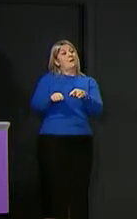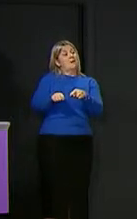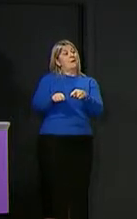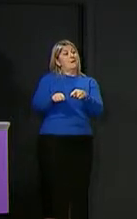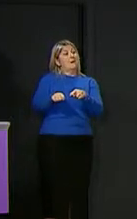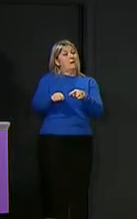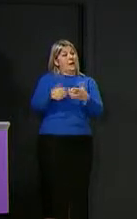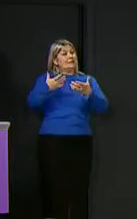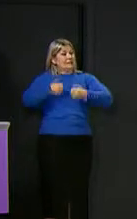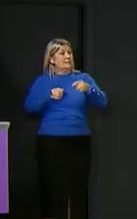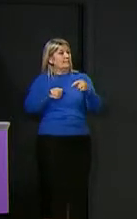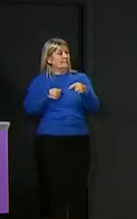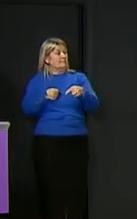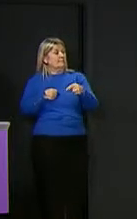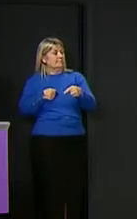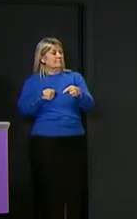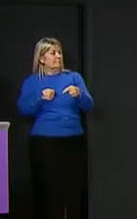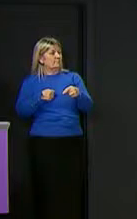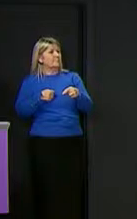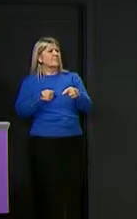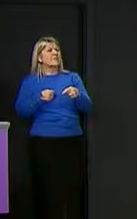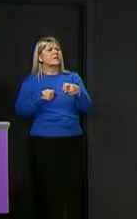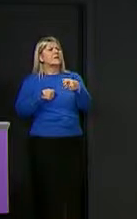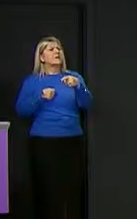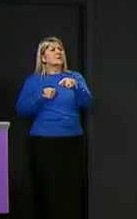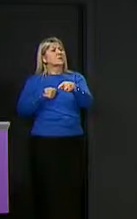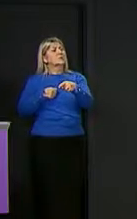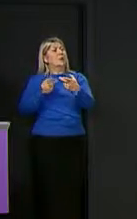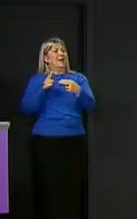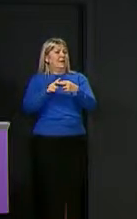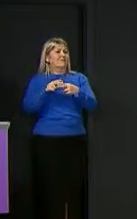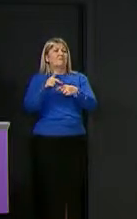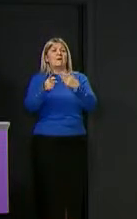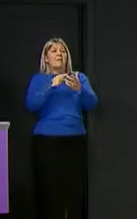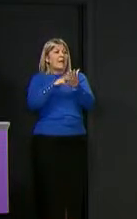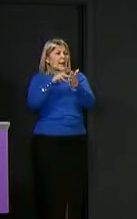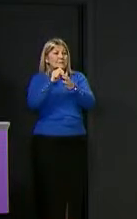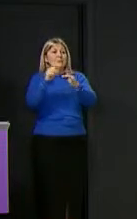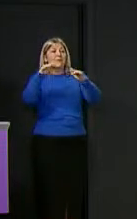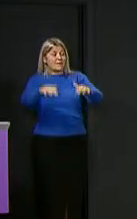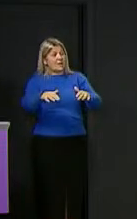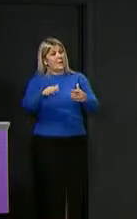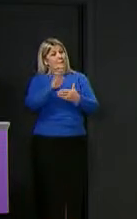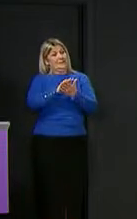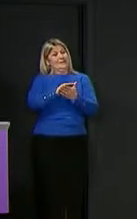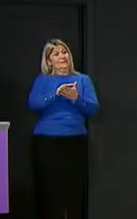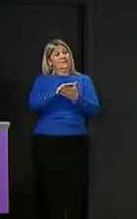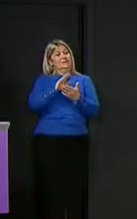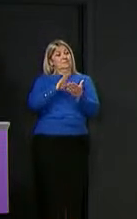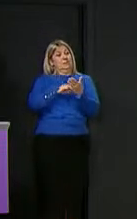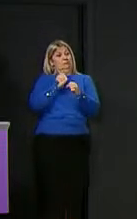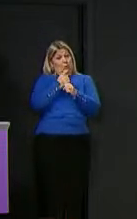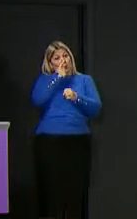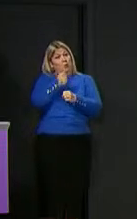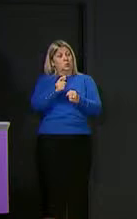Are you confident that Patrick Grady and the SNP at Westminster did enough to determine the reasons